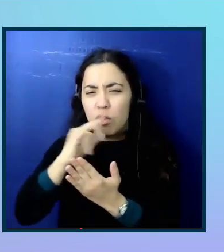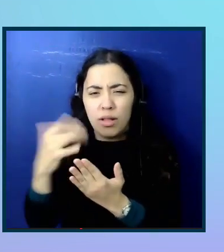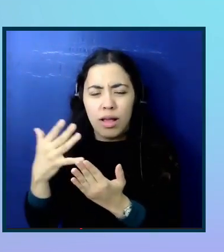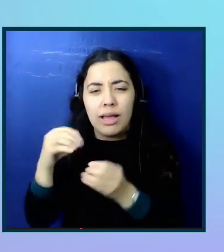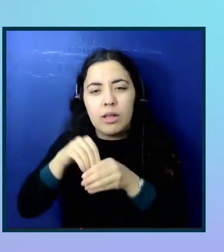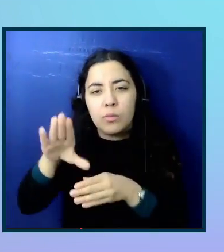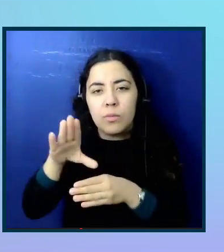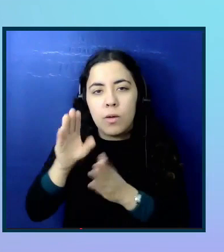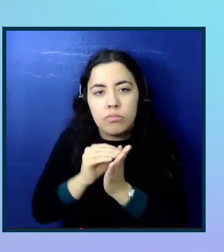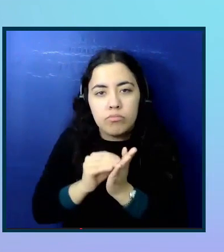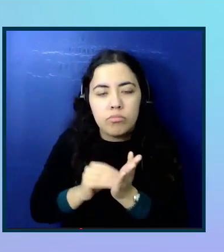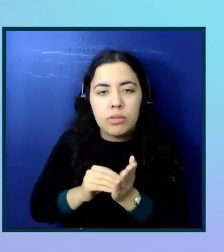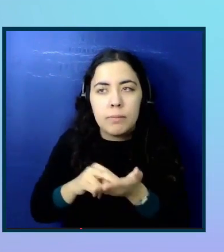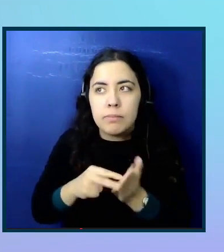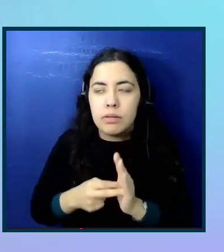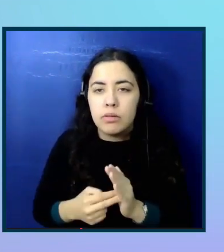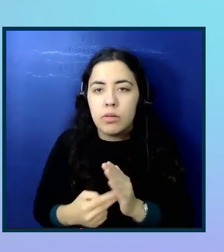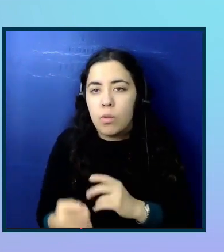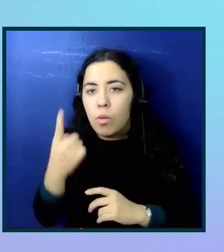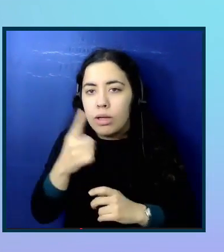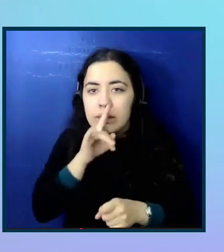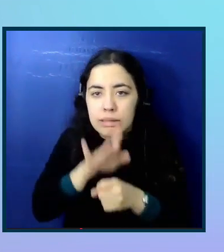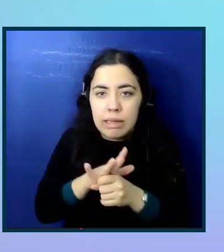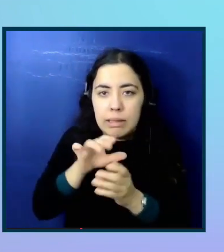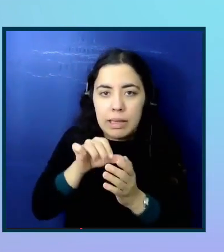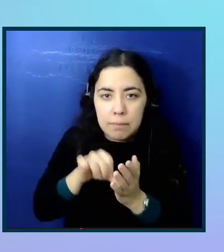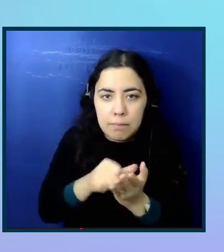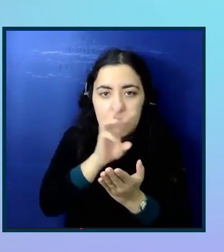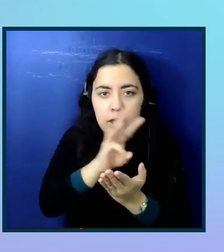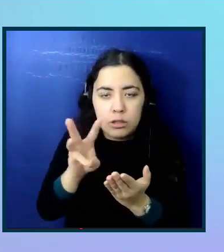Do you have a dedicated page to keep the UI UX specs clean?